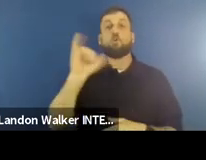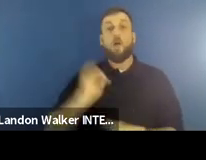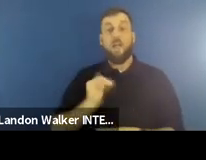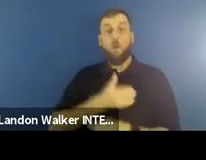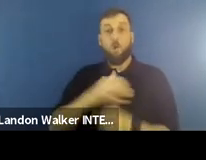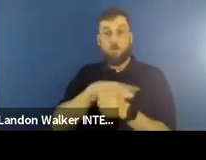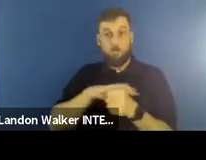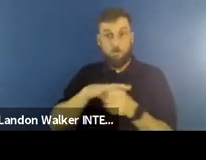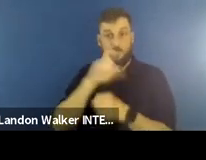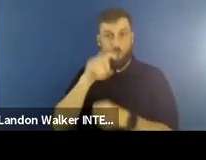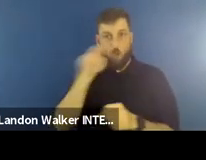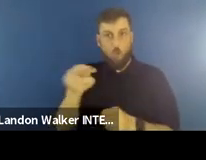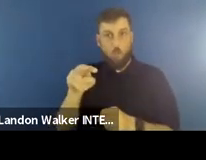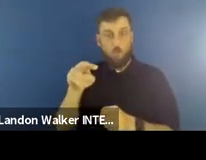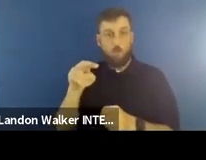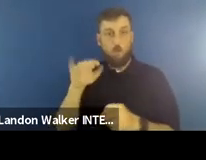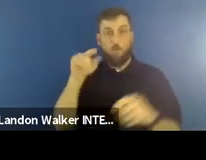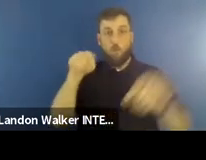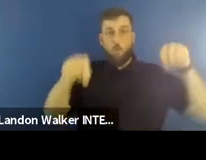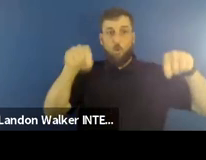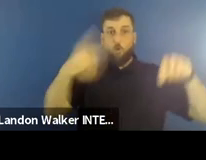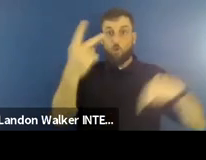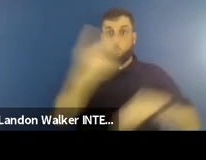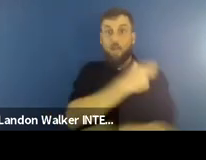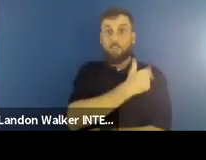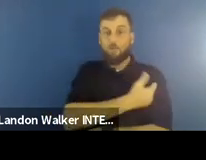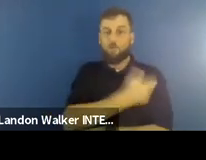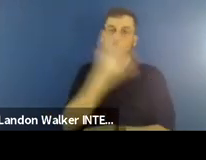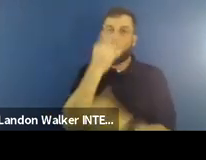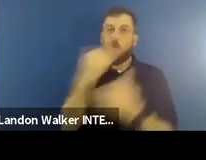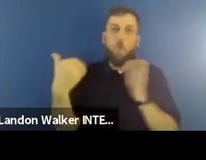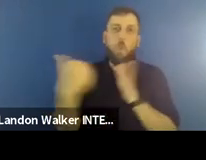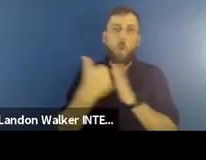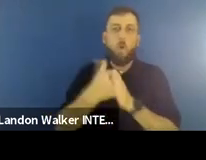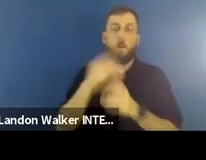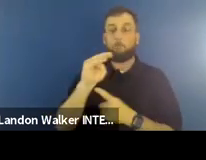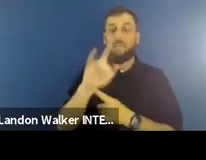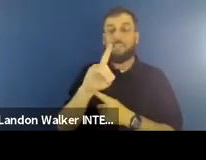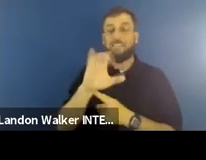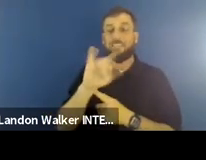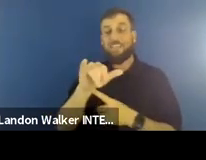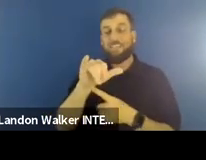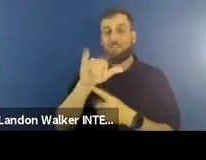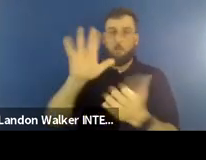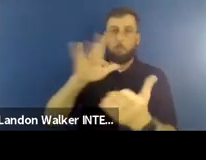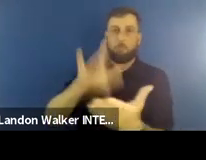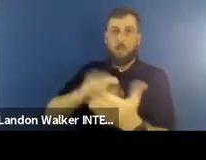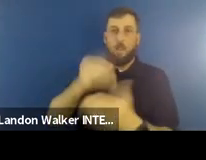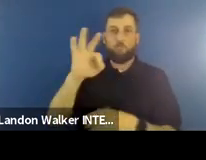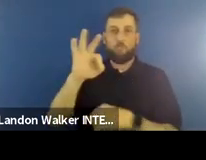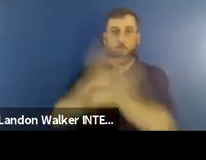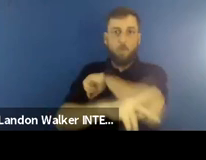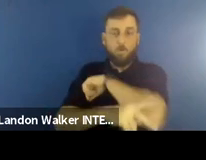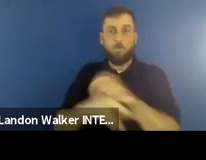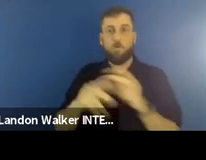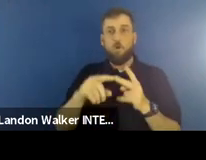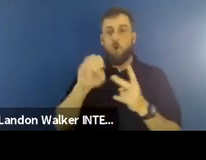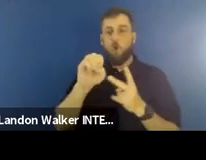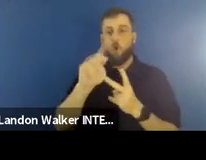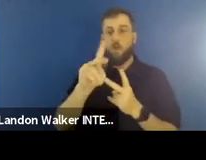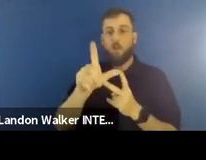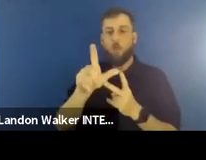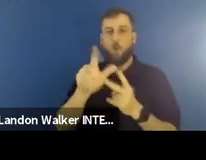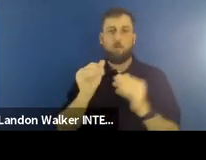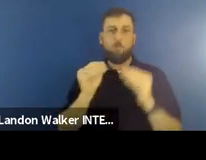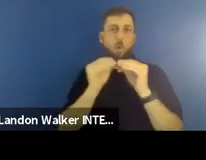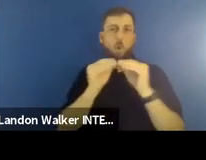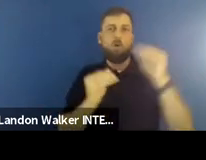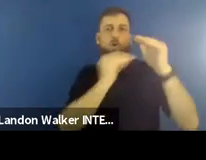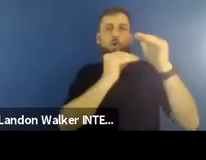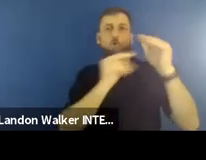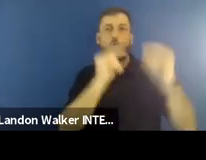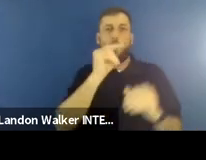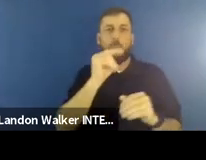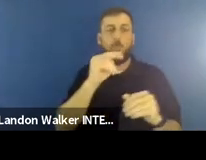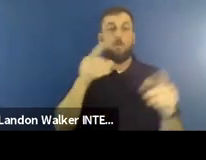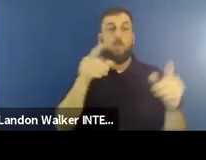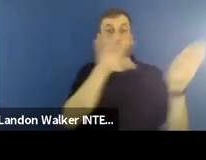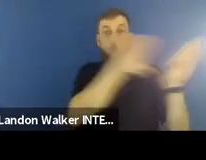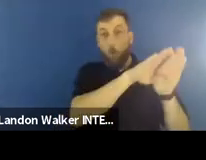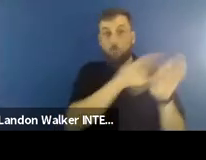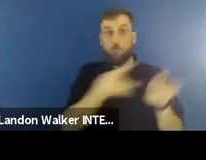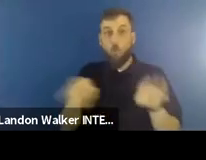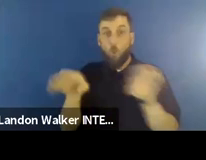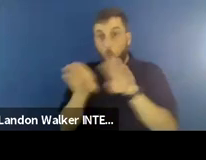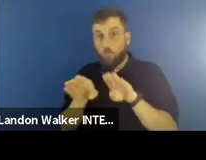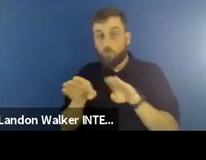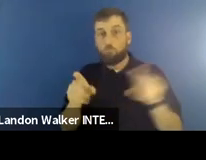You know, these hospitals were fairly close they were in the one and mix it it was like a new middle of the parish the one or okay long was closer to the north and northern half of the parish so when you close these two facilities, you left a void of